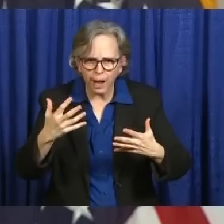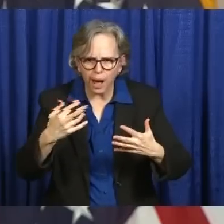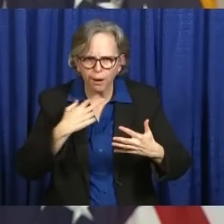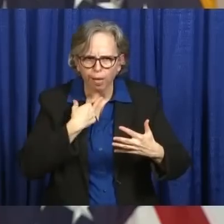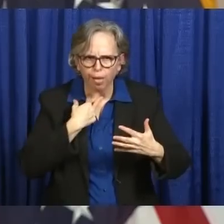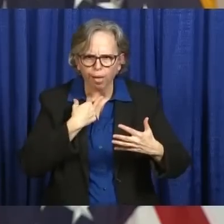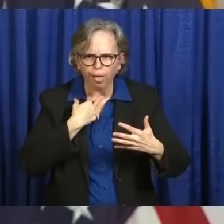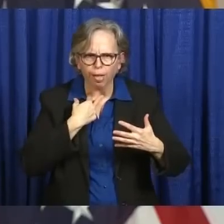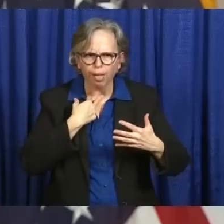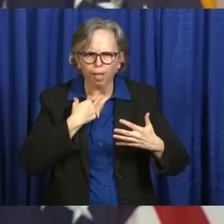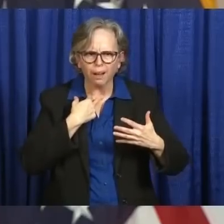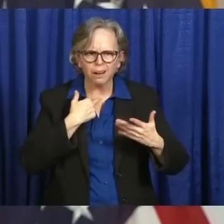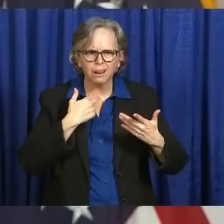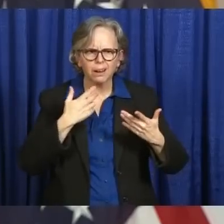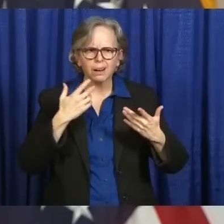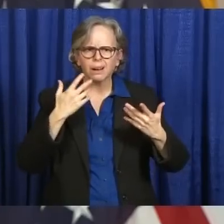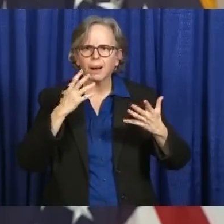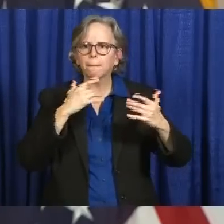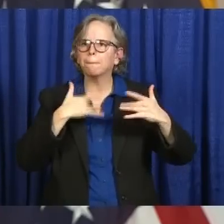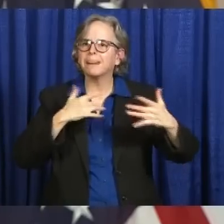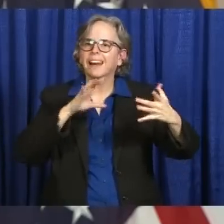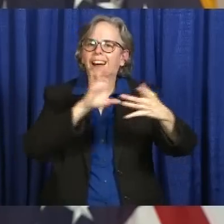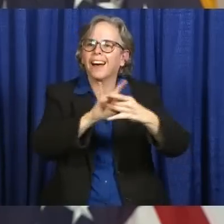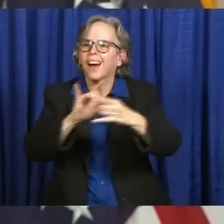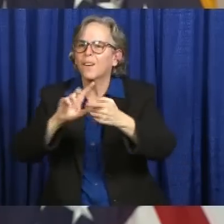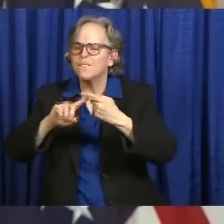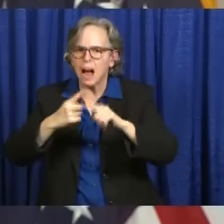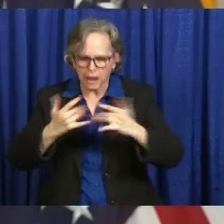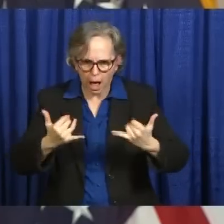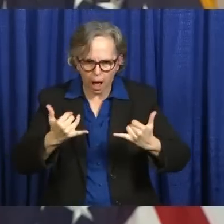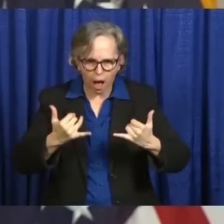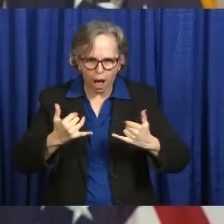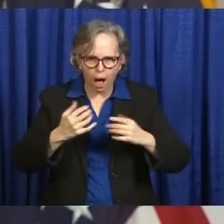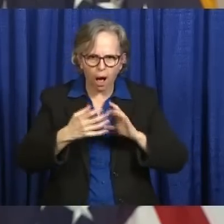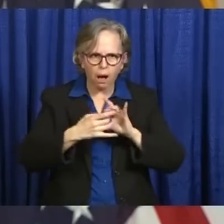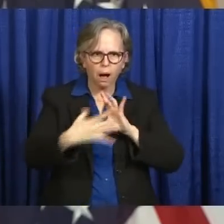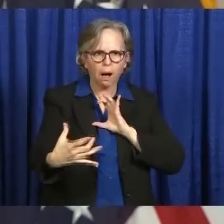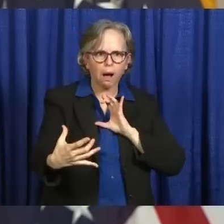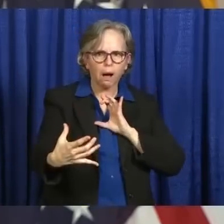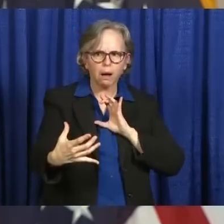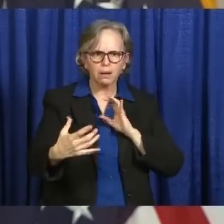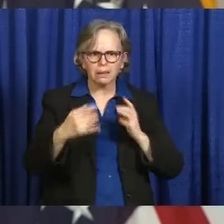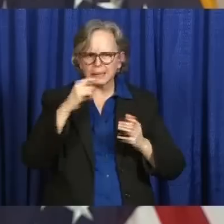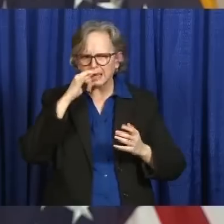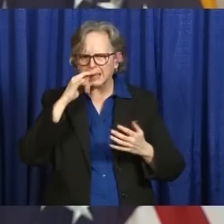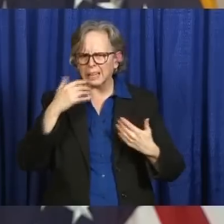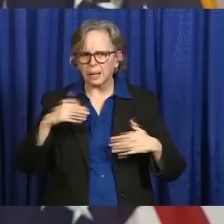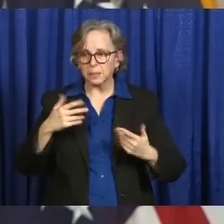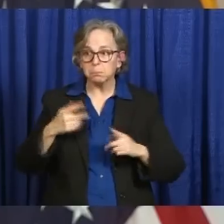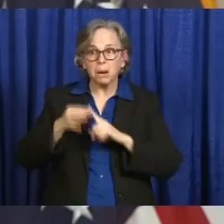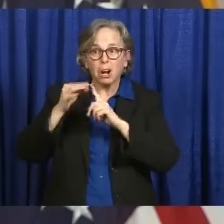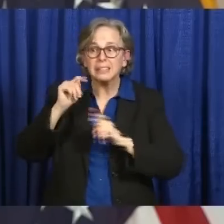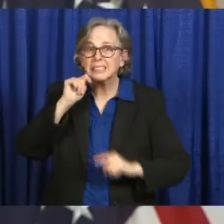MUSIC, SPORTS AND CLUBS ARE IMPORTANT PLACES THAT THE KIDS FIND COMMUNITY TOO.